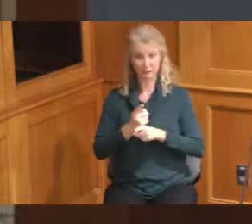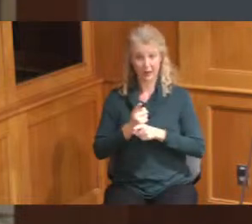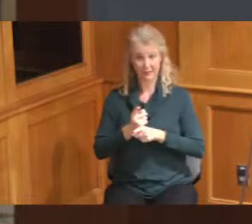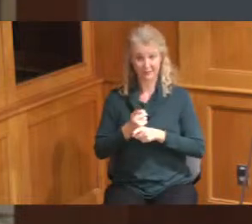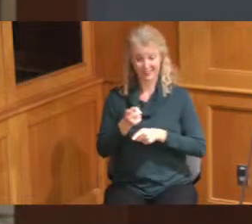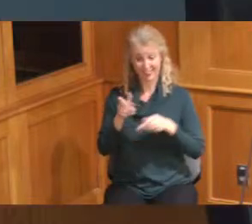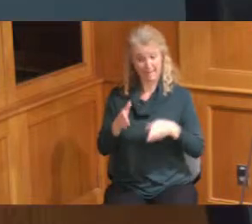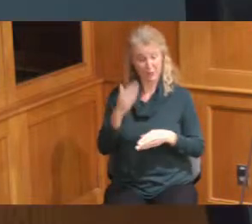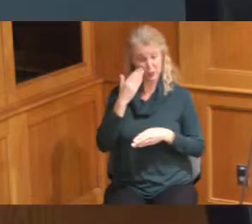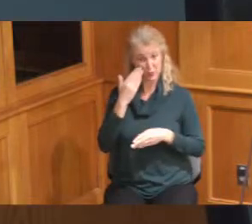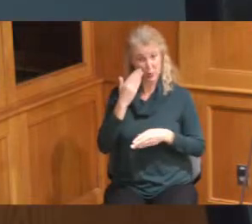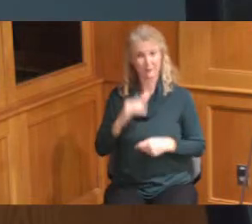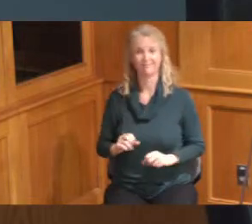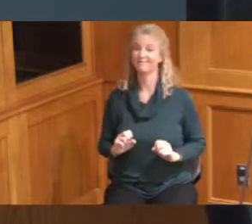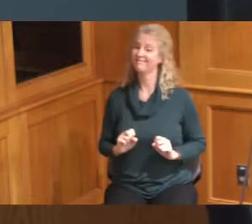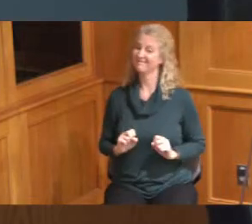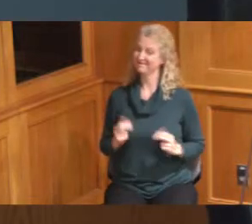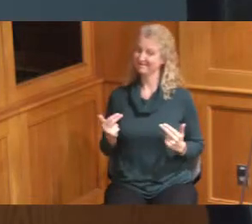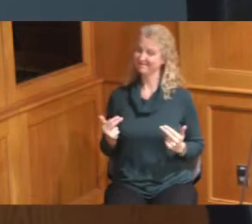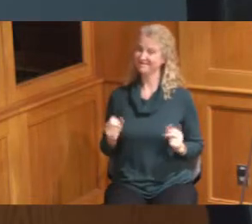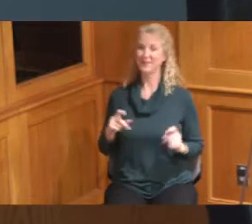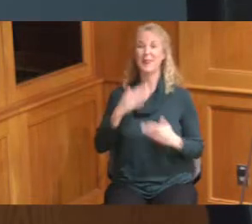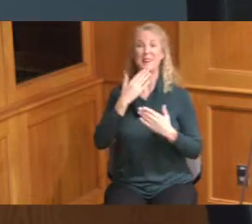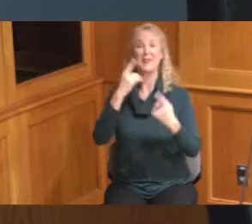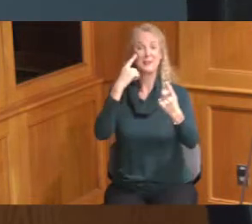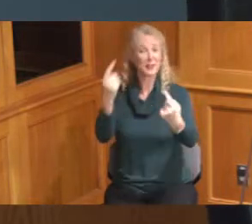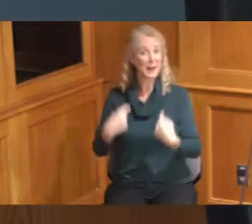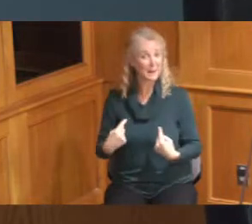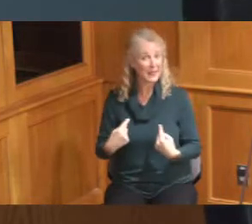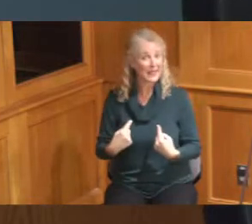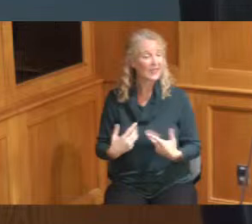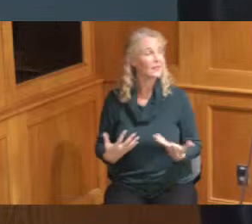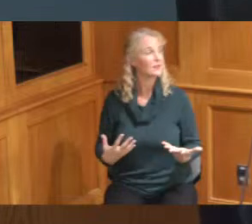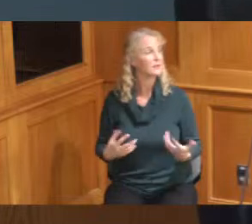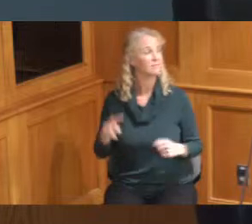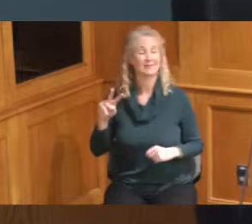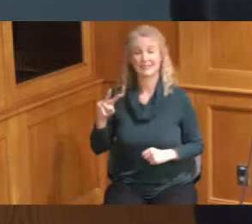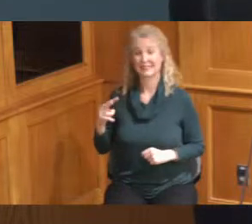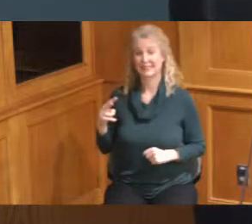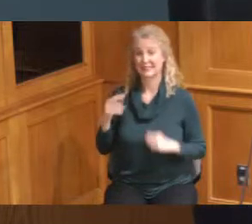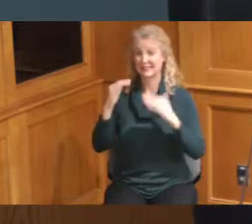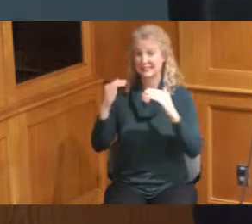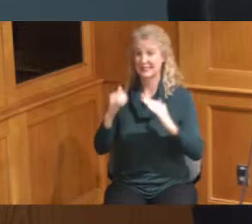right well thank you very much really appreciate you coming in the second item on and the last item